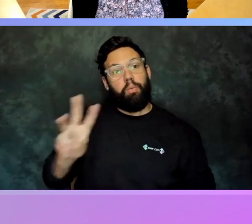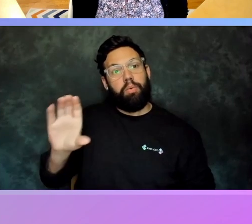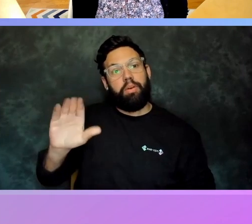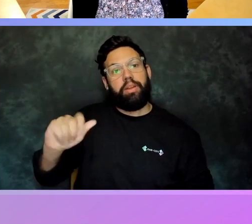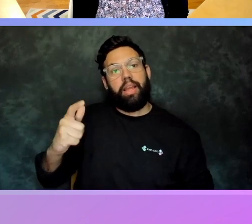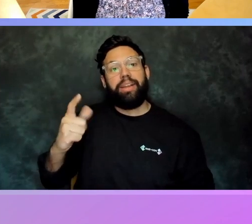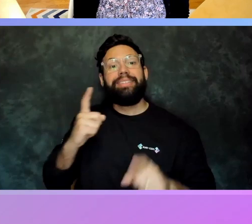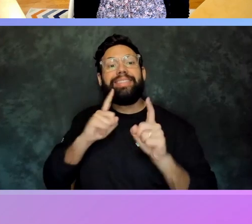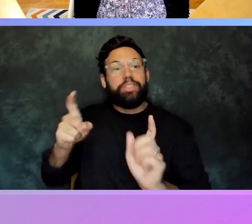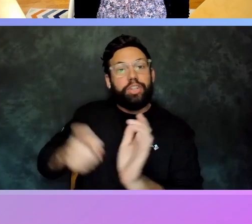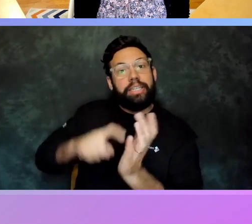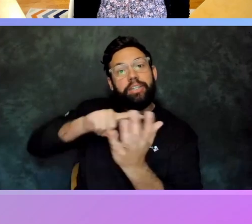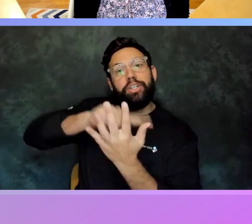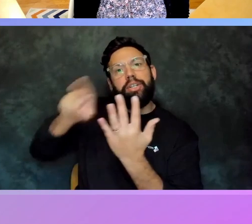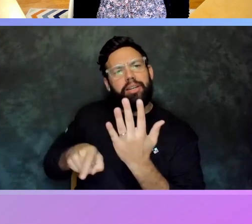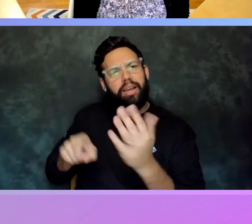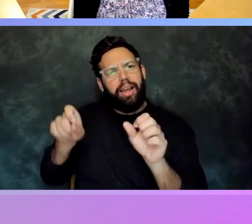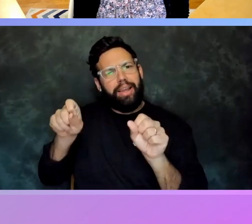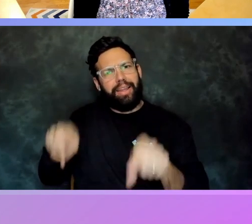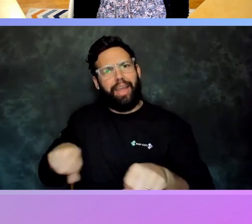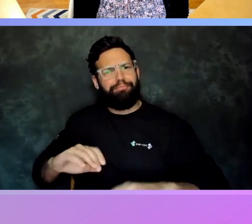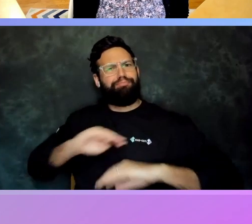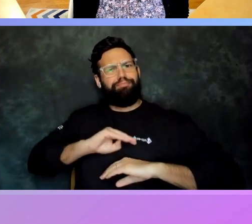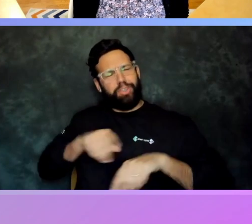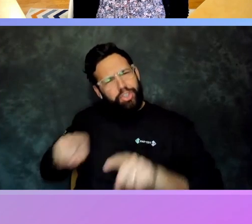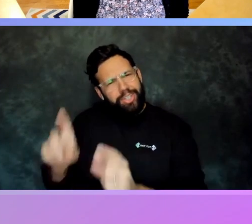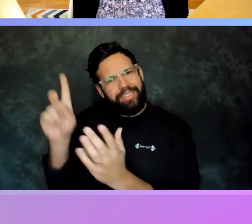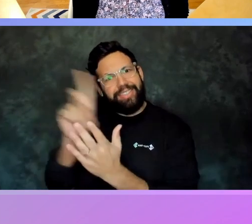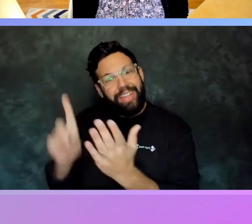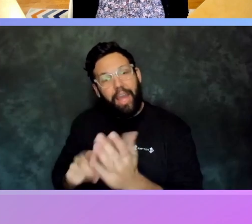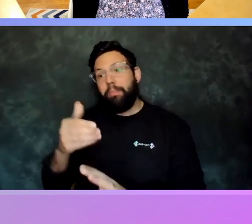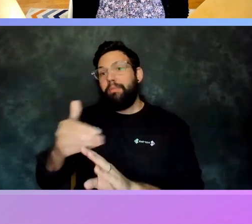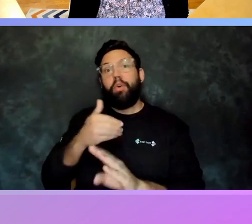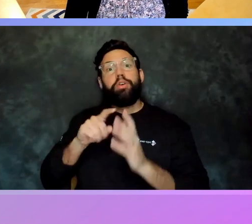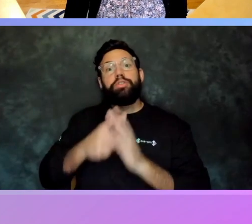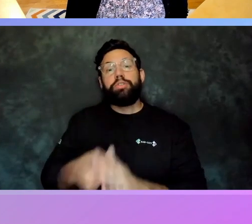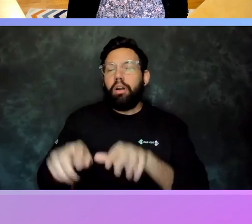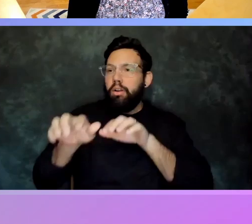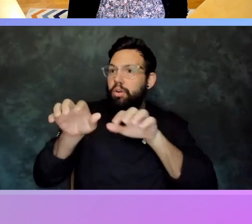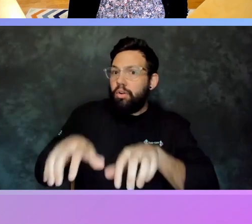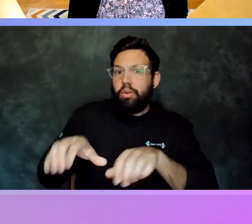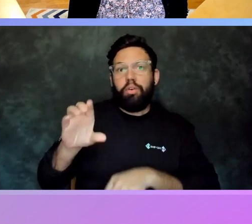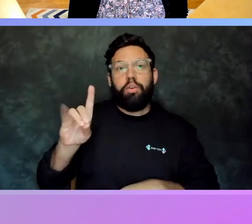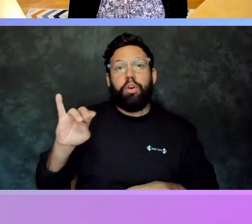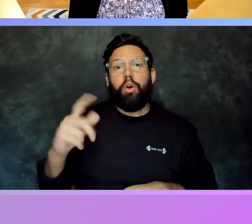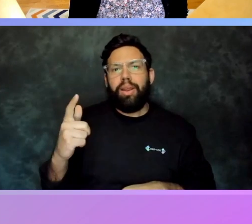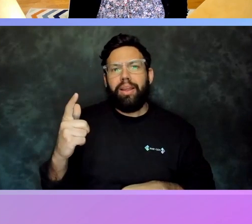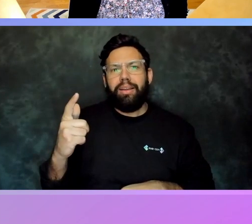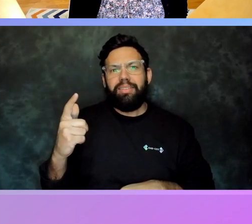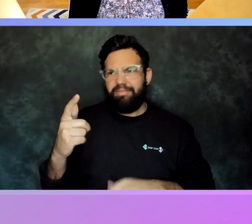bad news. So first, the bad news. It may not come as a huge surprise, but world the digital is inaccessible, very